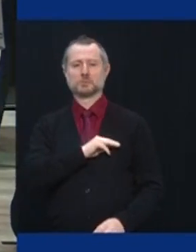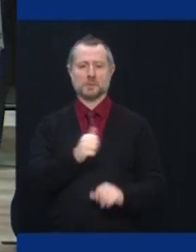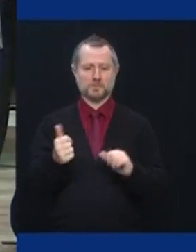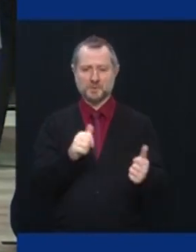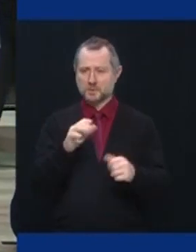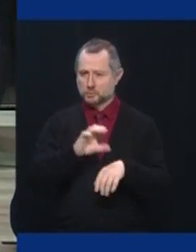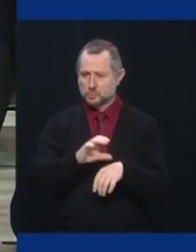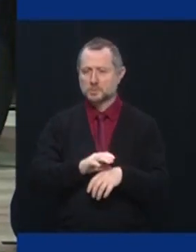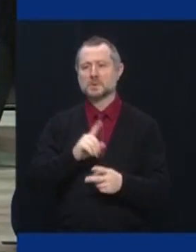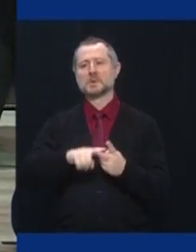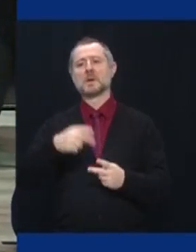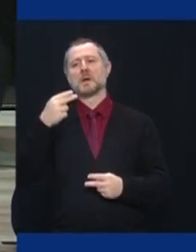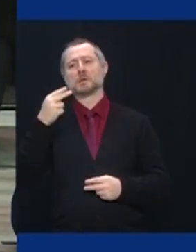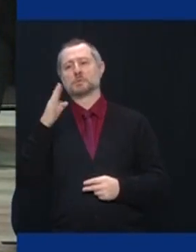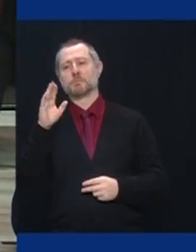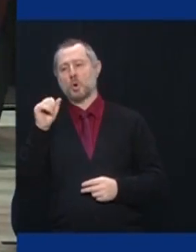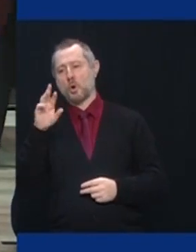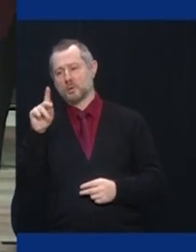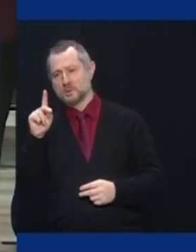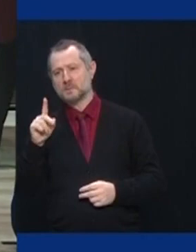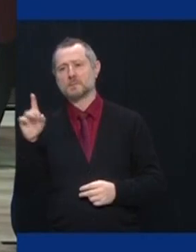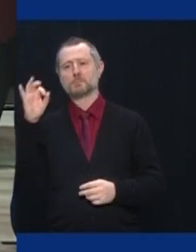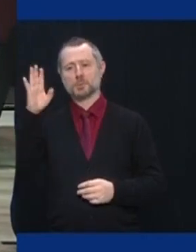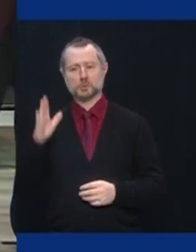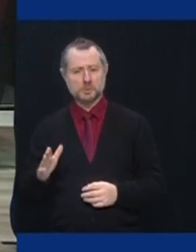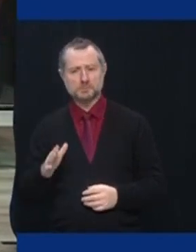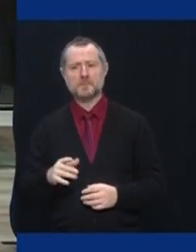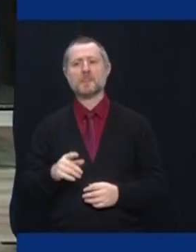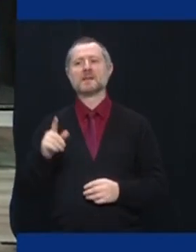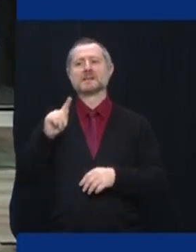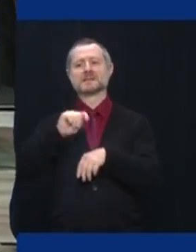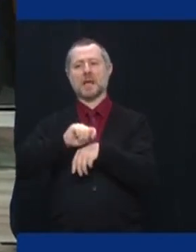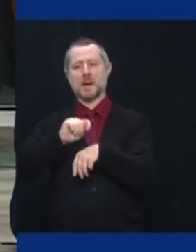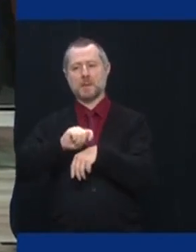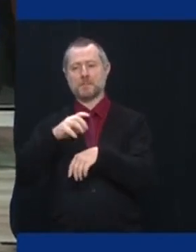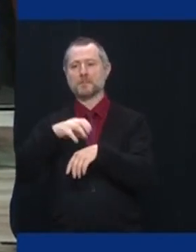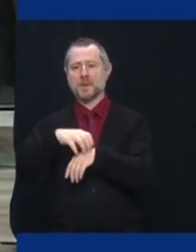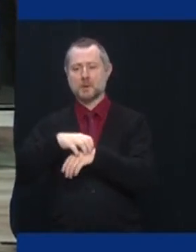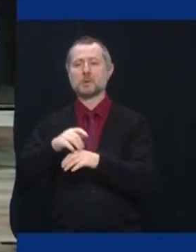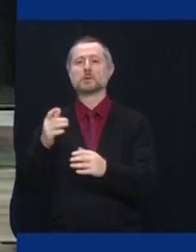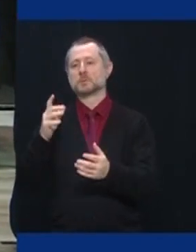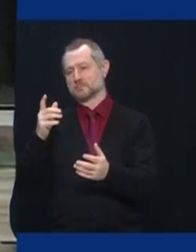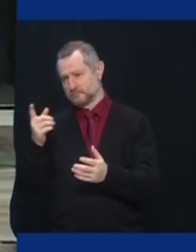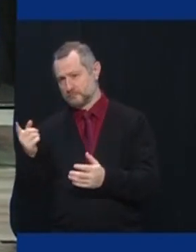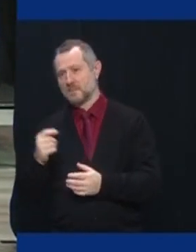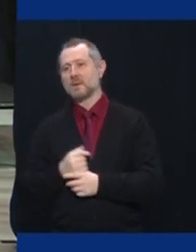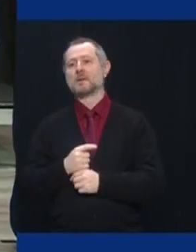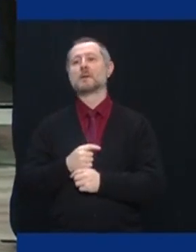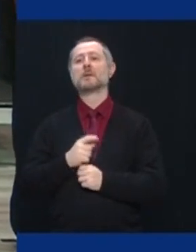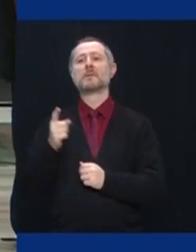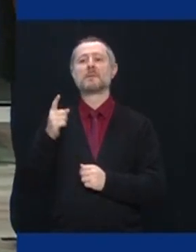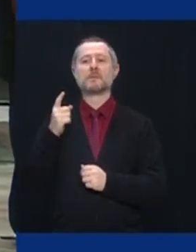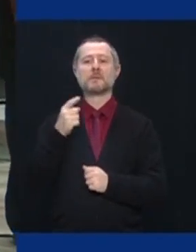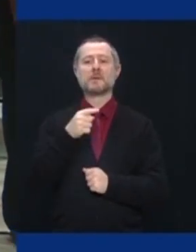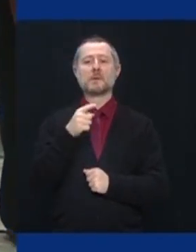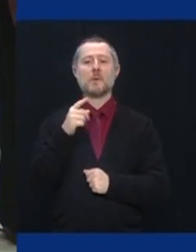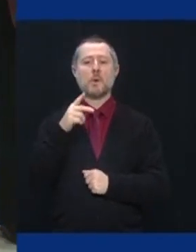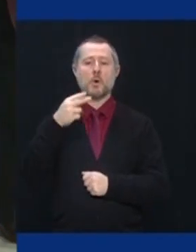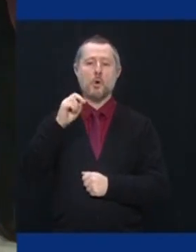MISSIONARY BAPTIST CHURCH IN THE WE HAVE PASTOR ALEX, SENIOR